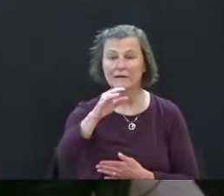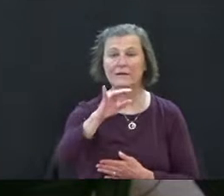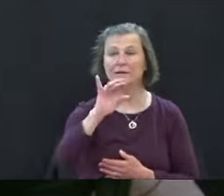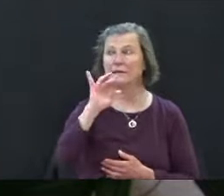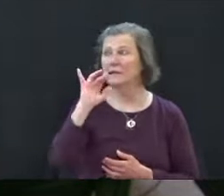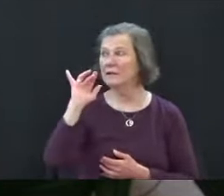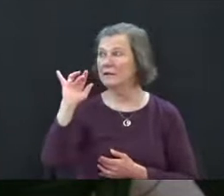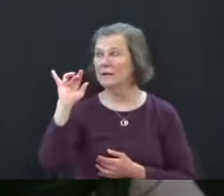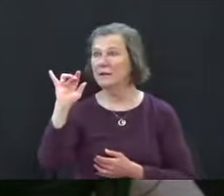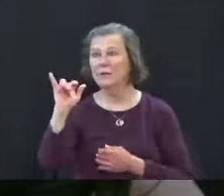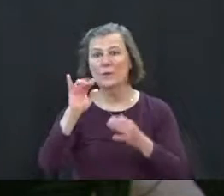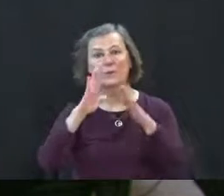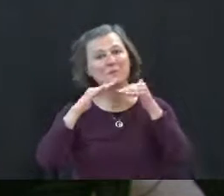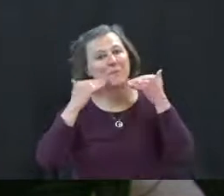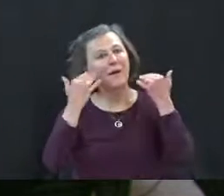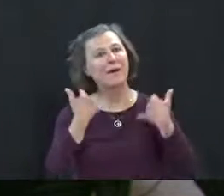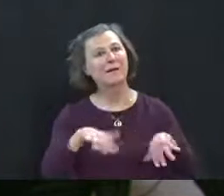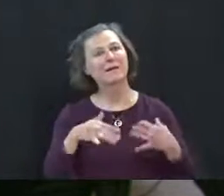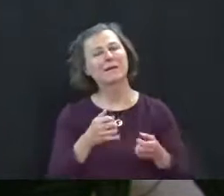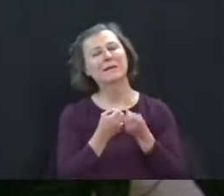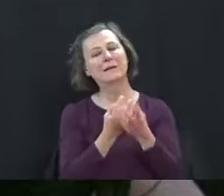Let's say our affirmation together.